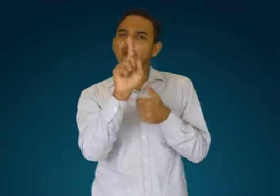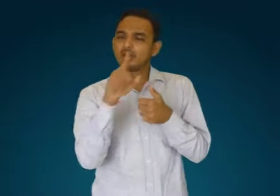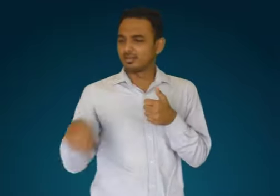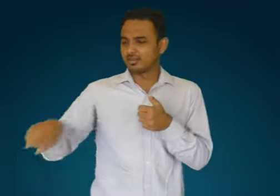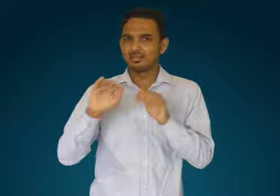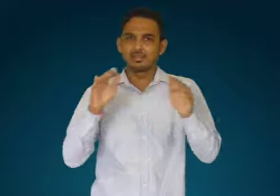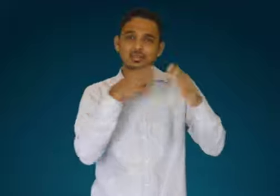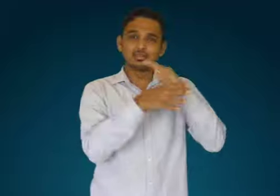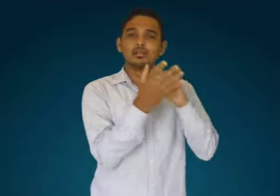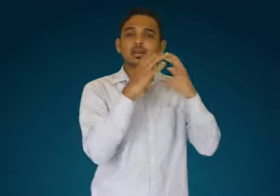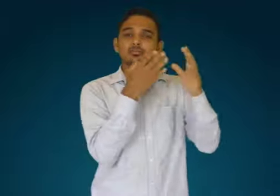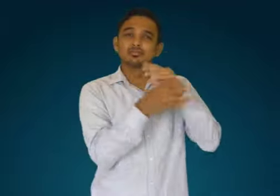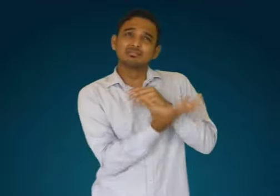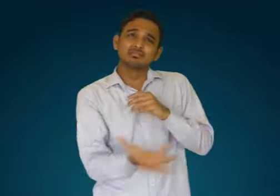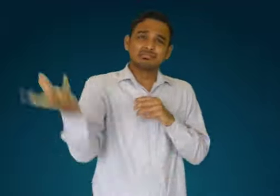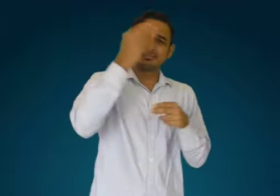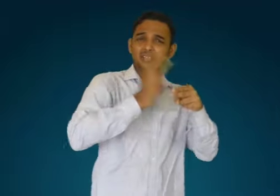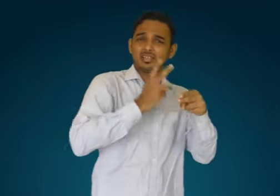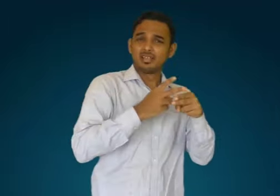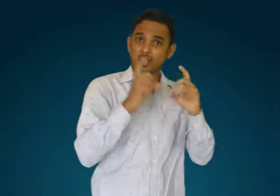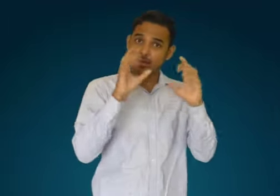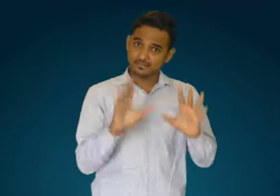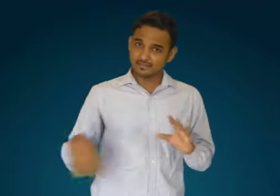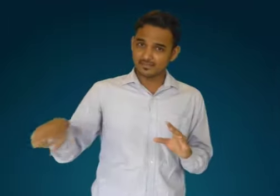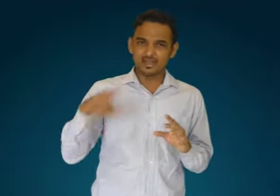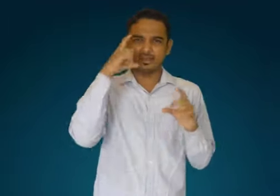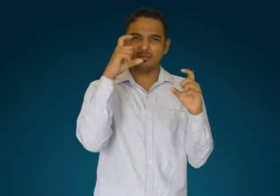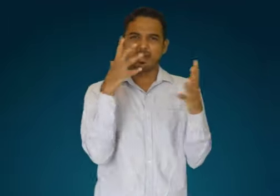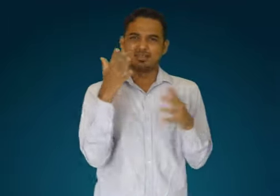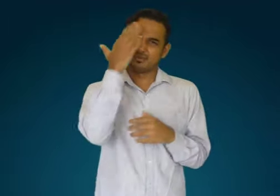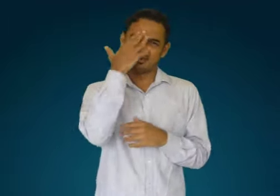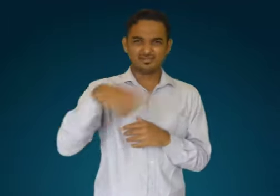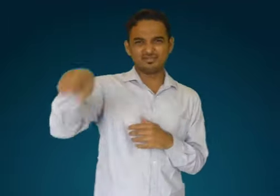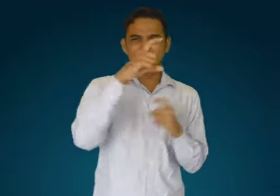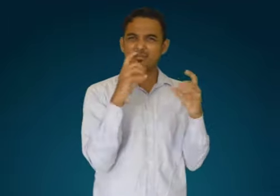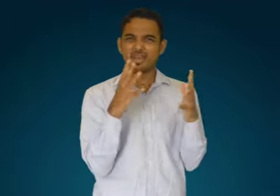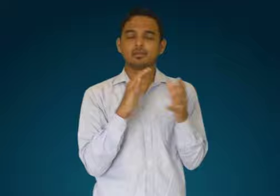so did you notice how we connected mathematics with the topic